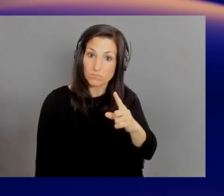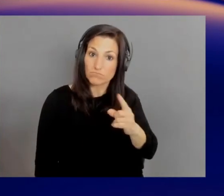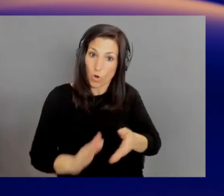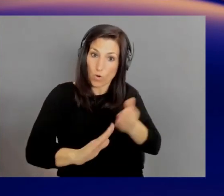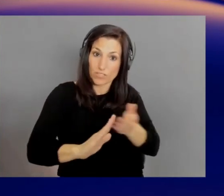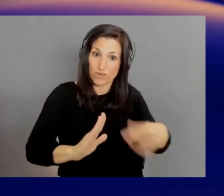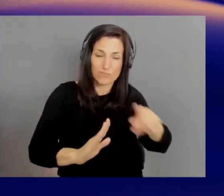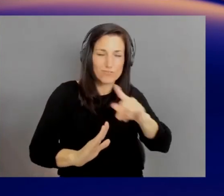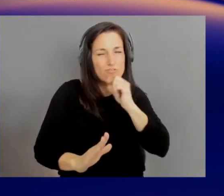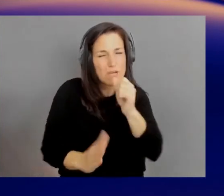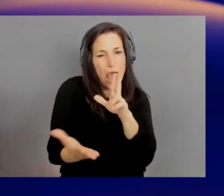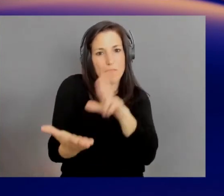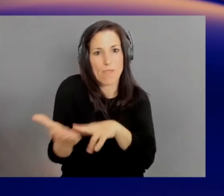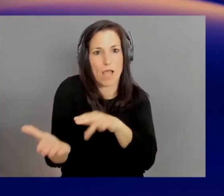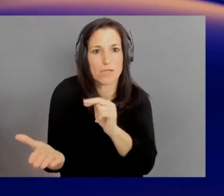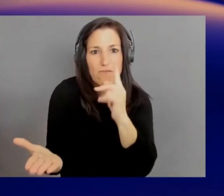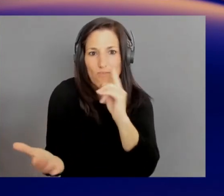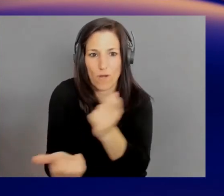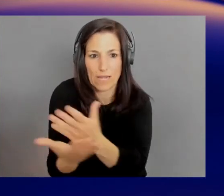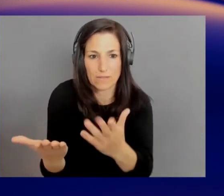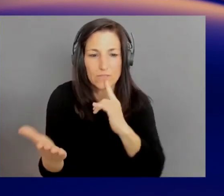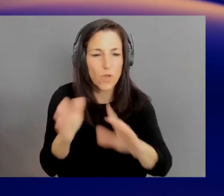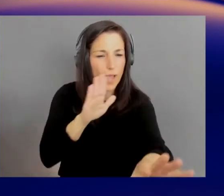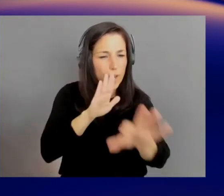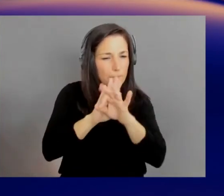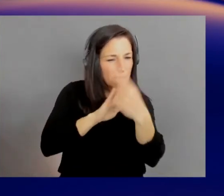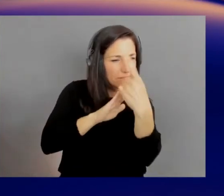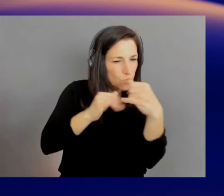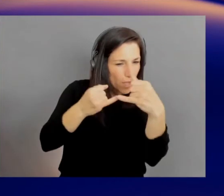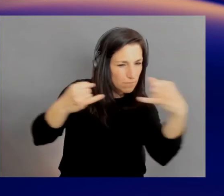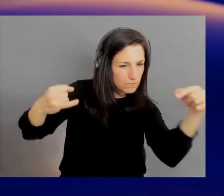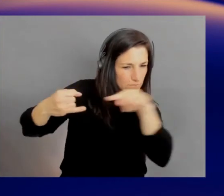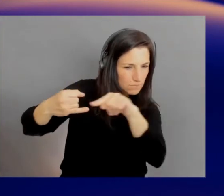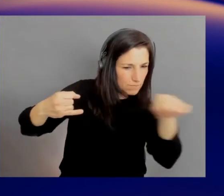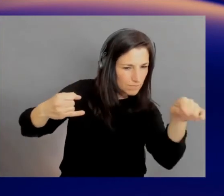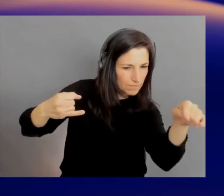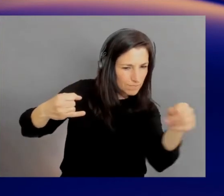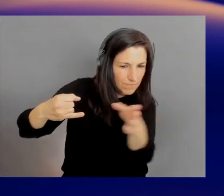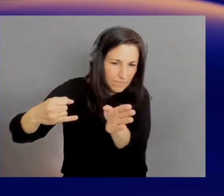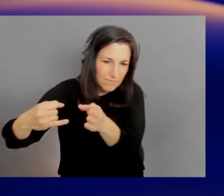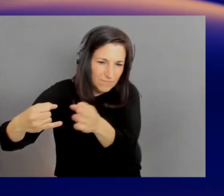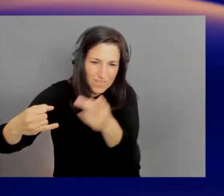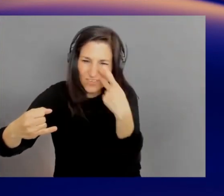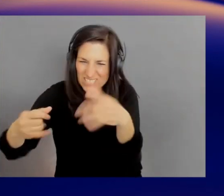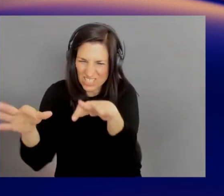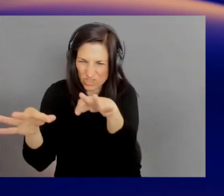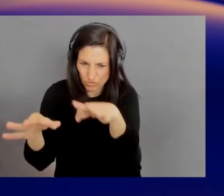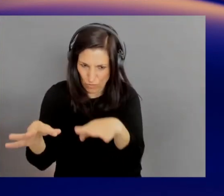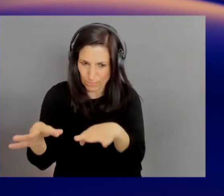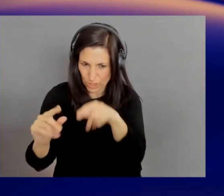So I'm gonna choose this one, and you can see these are kind of the descriptions over on the side and then just select project template.